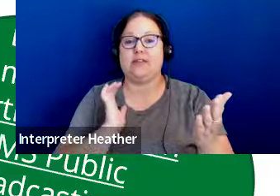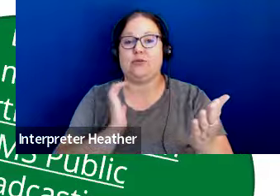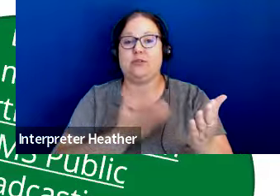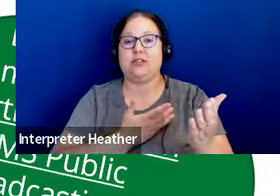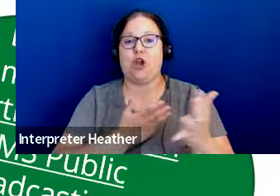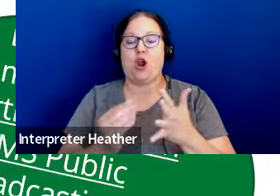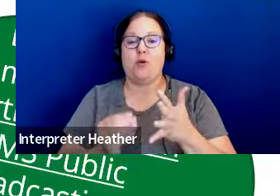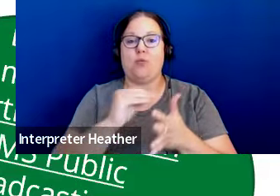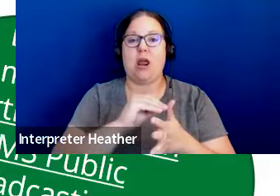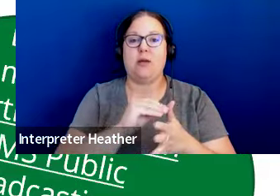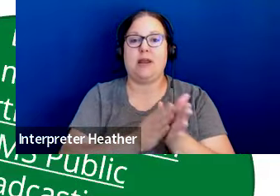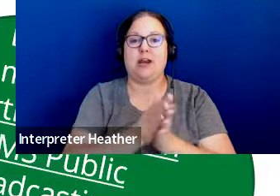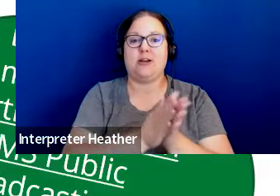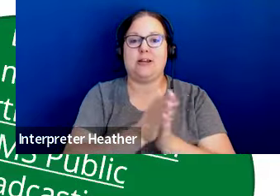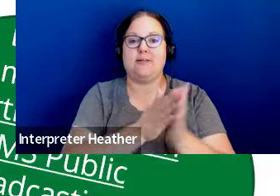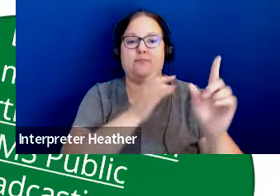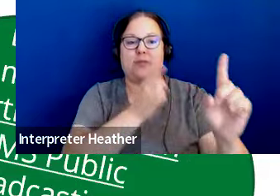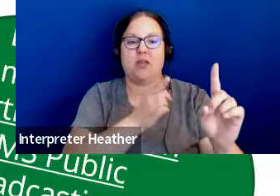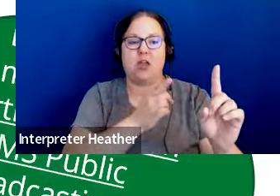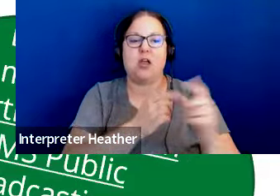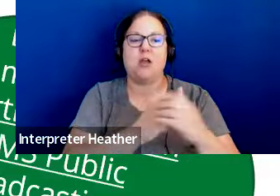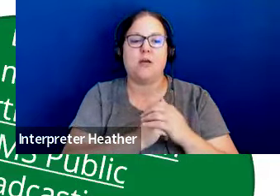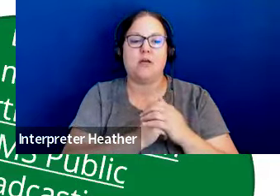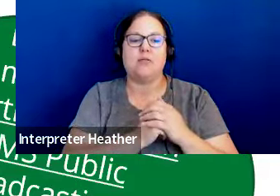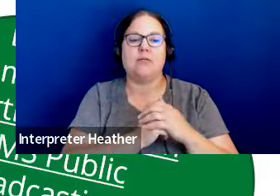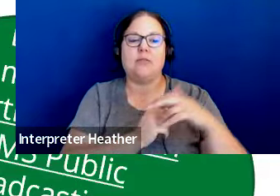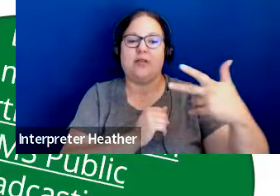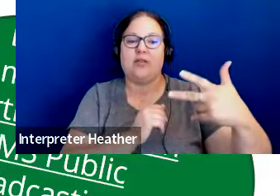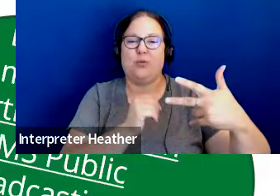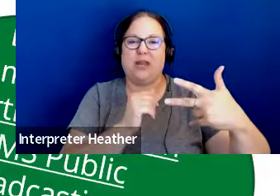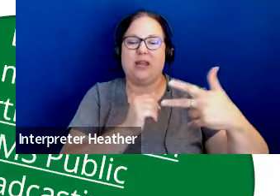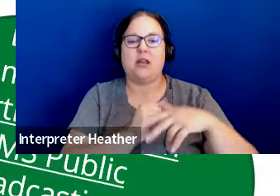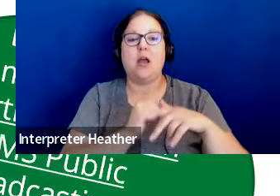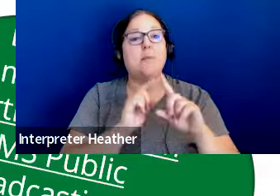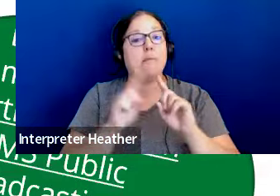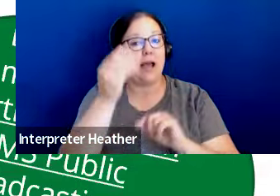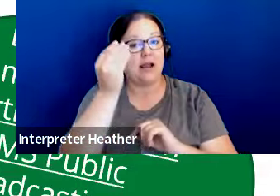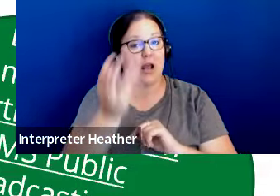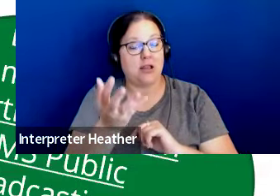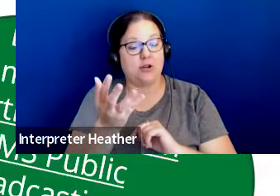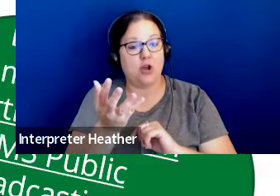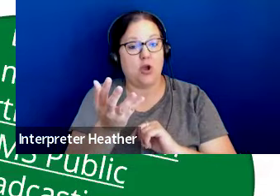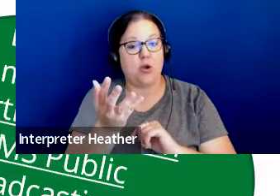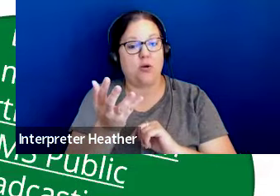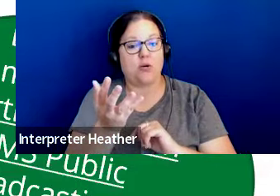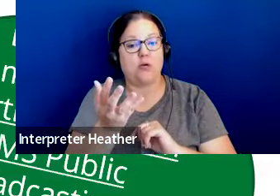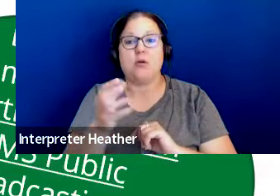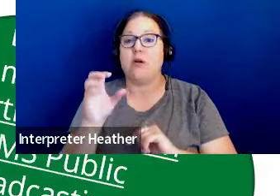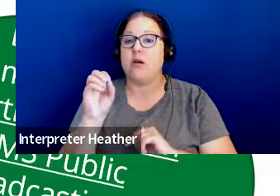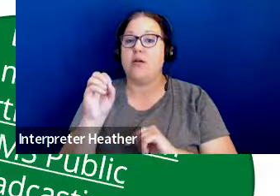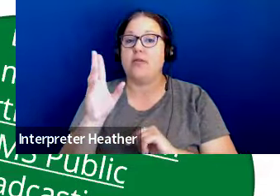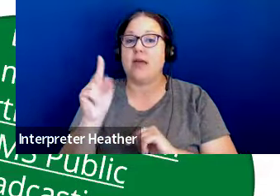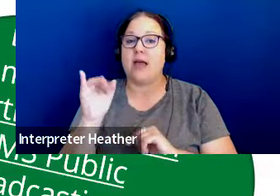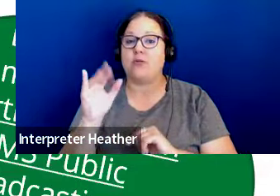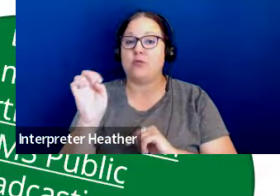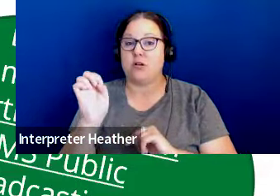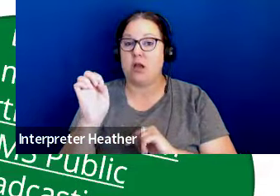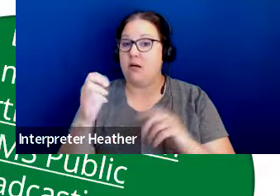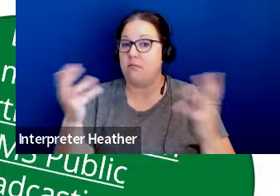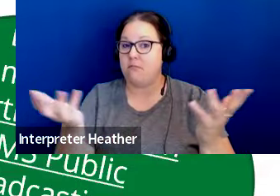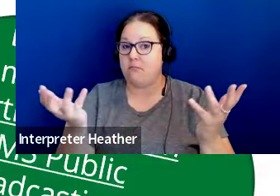initiatives. That was the list. But I will say that the outcome of all this was our public